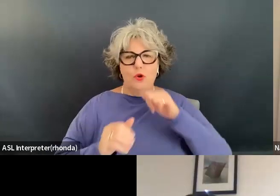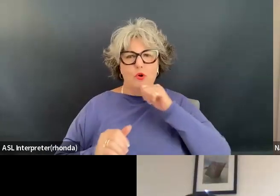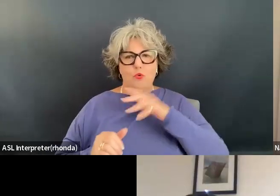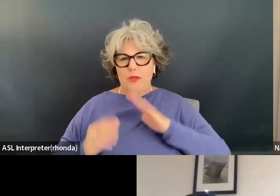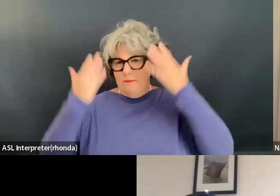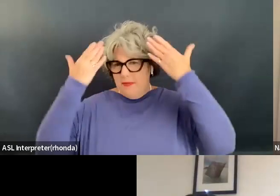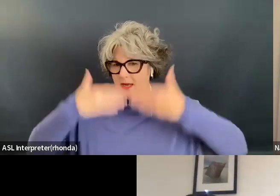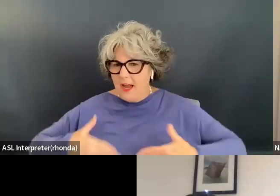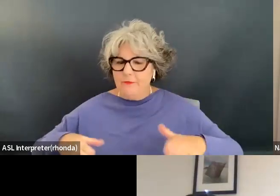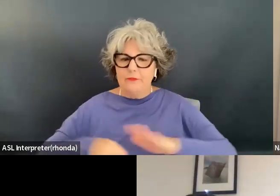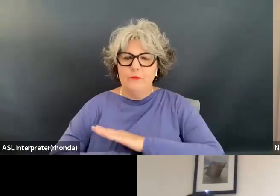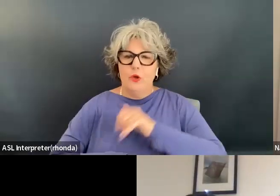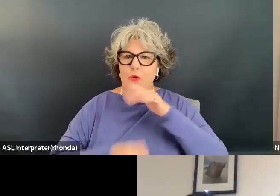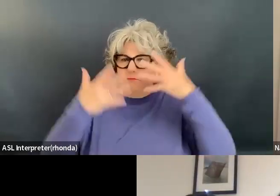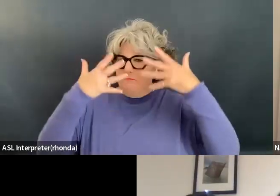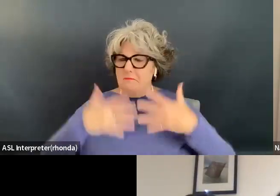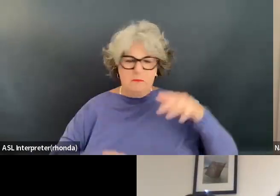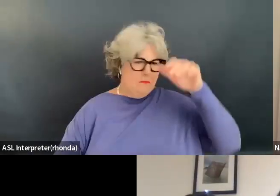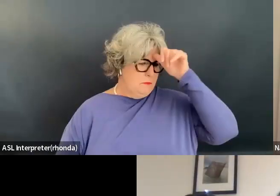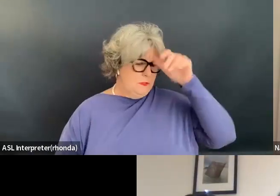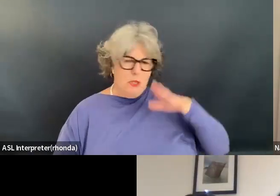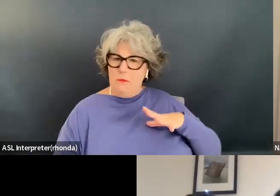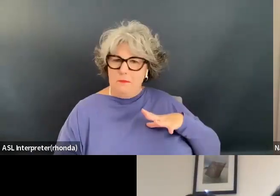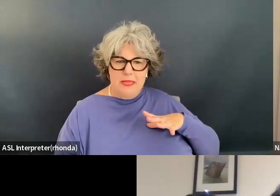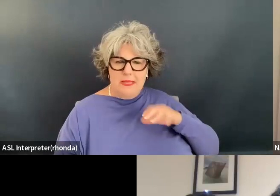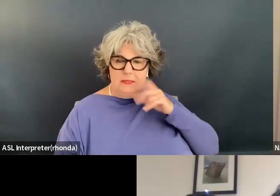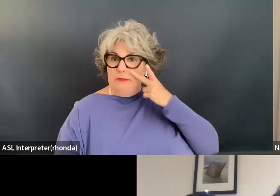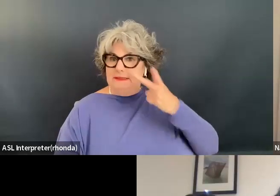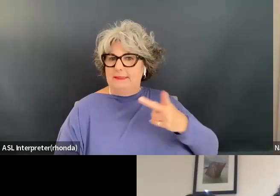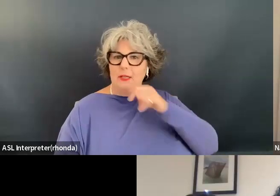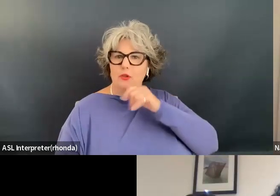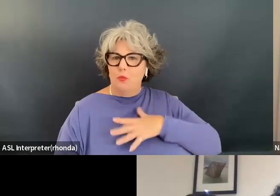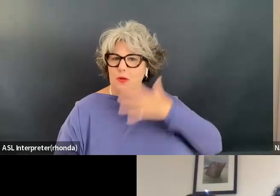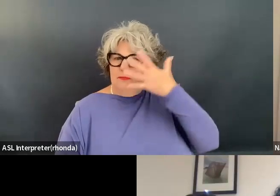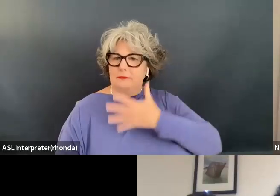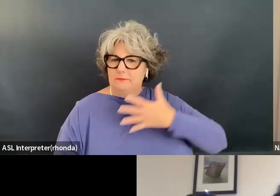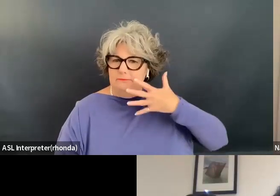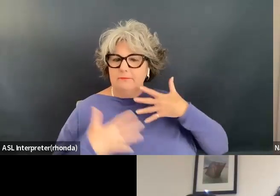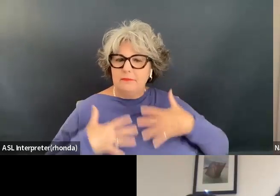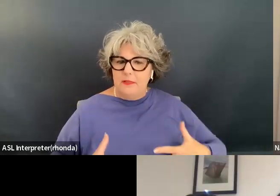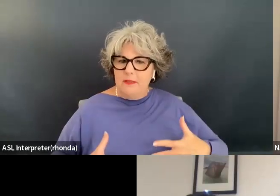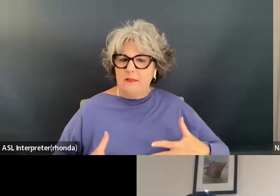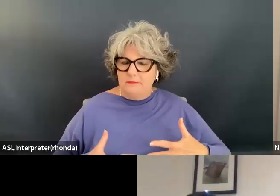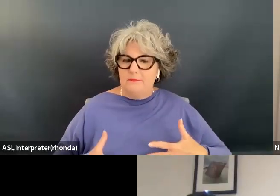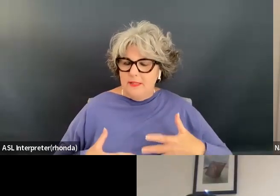like fully covered so men won't see them. So that's how we've tackled this issue